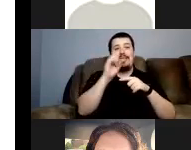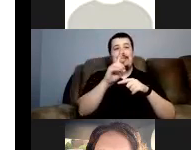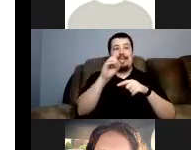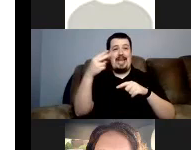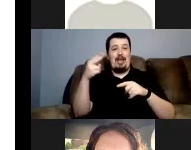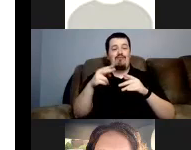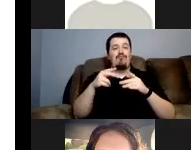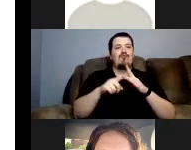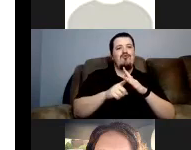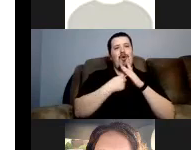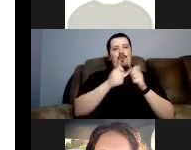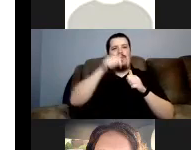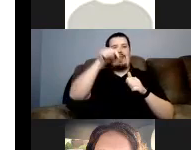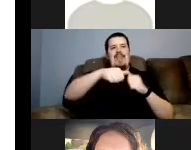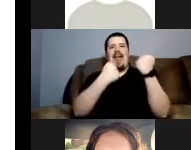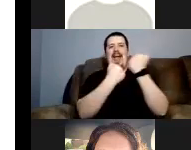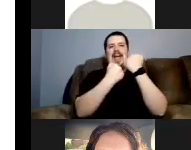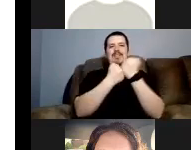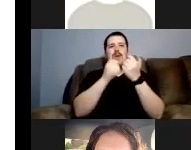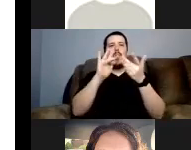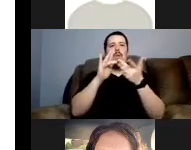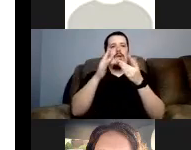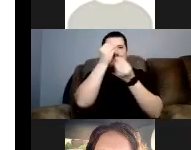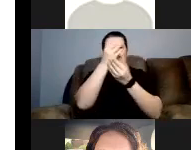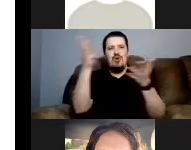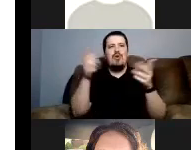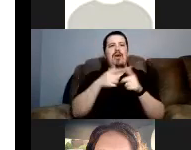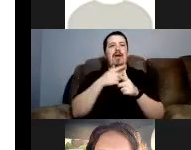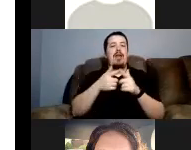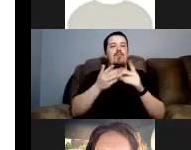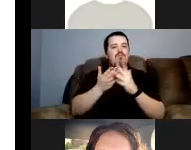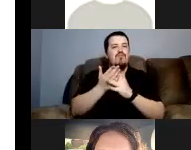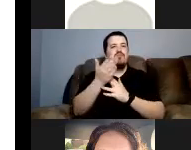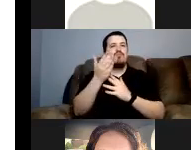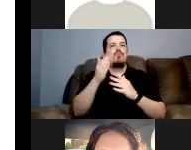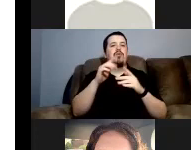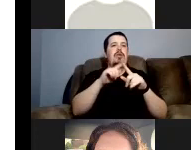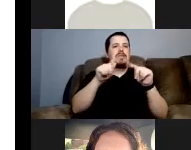Advocacy Webinar um and is continuing throughout through the teams, through the Facebook groups,